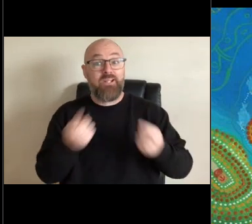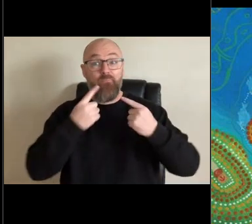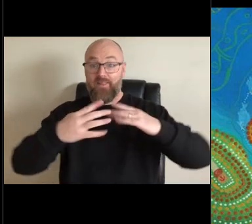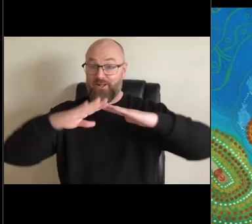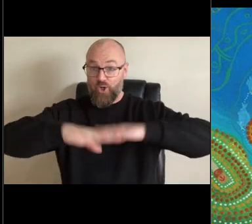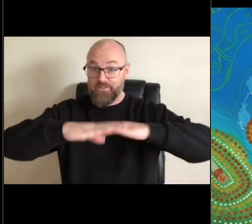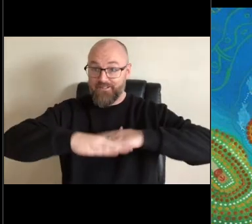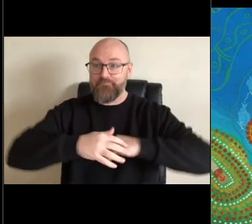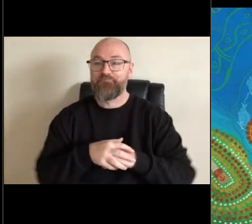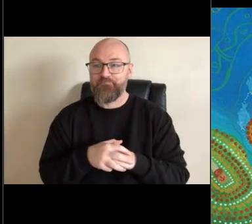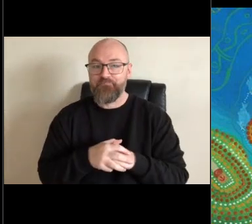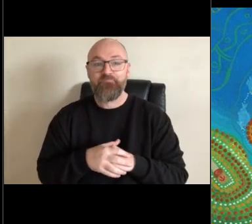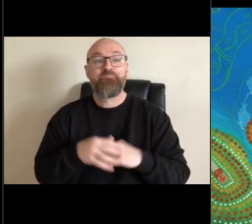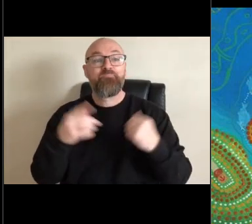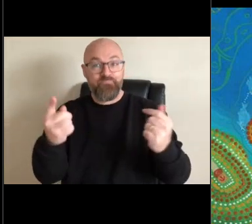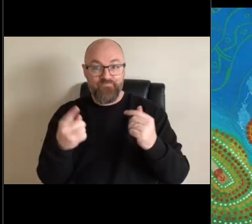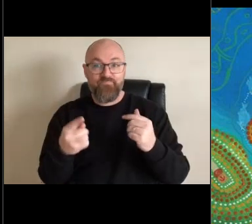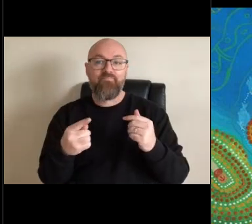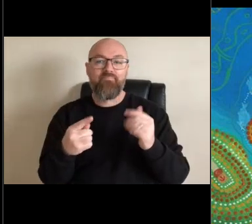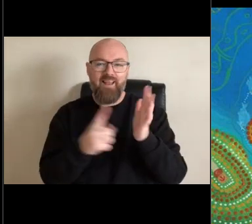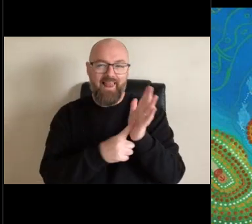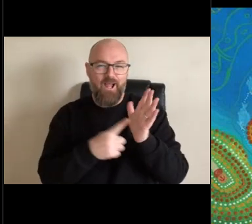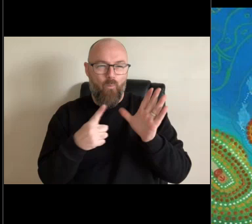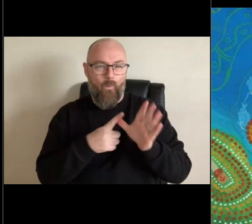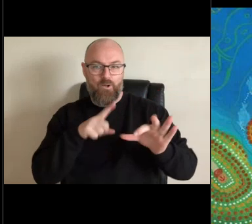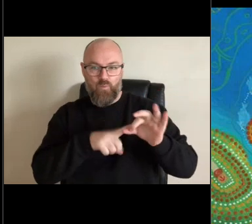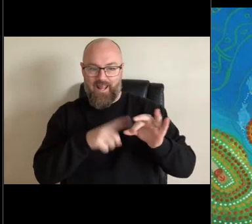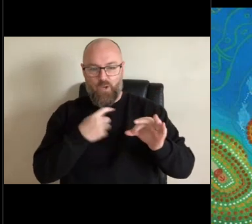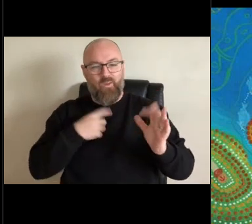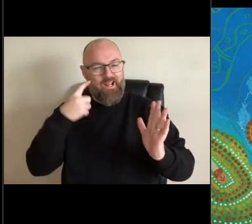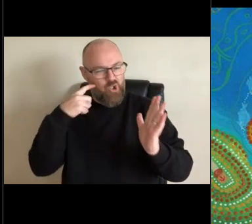so Legal Aid Queensland acknowledges and respects the First Nations custodians of